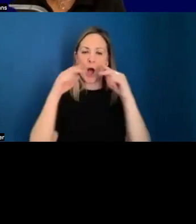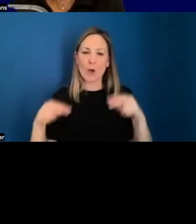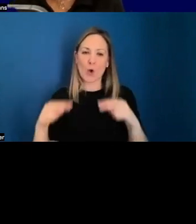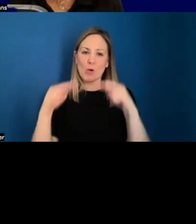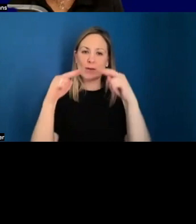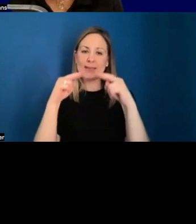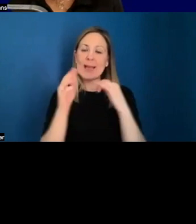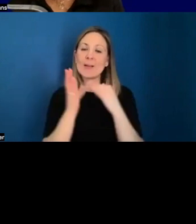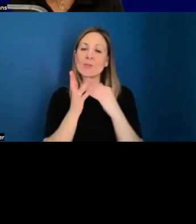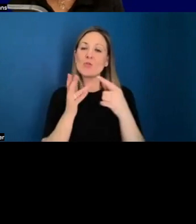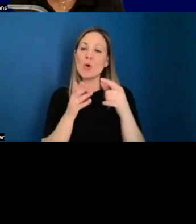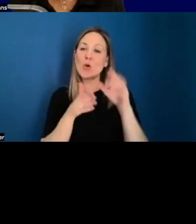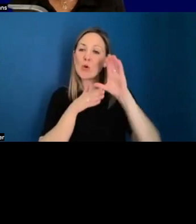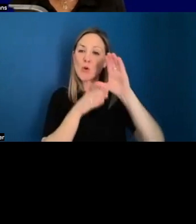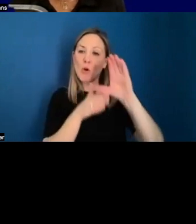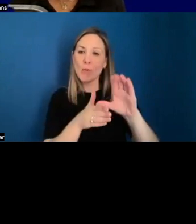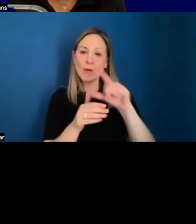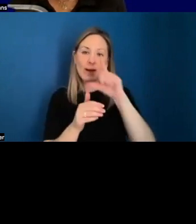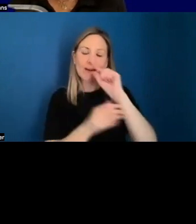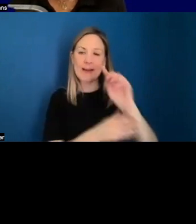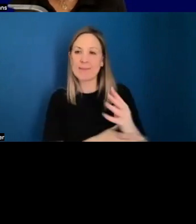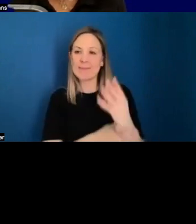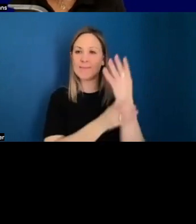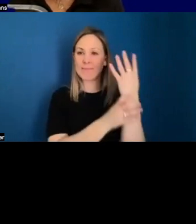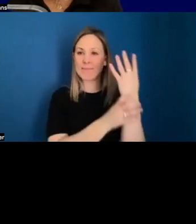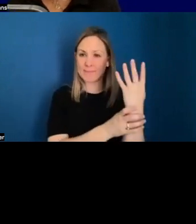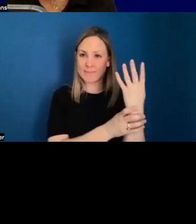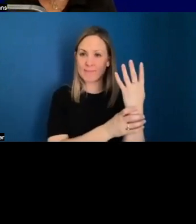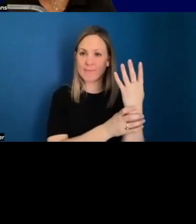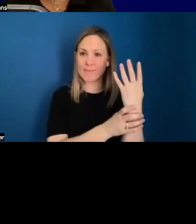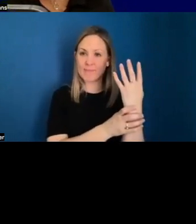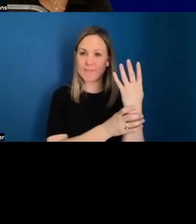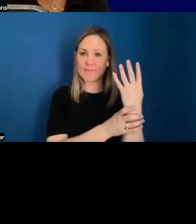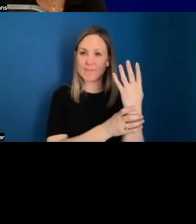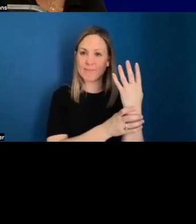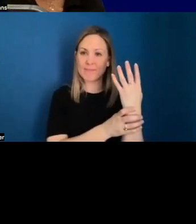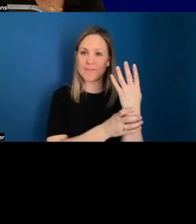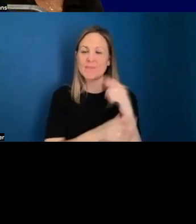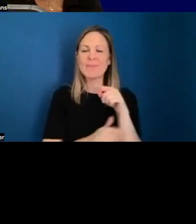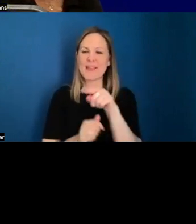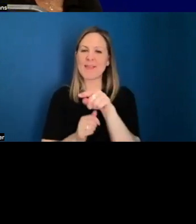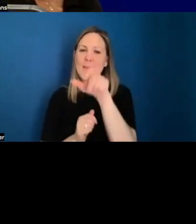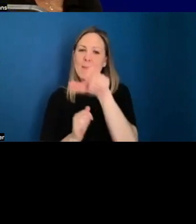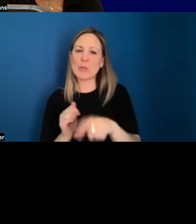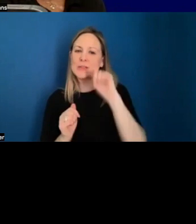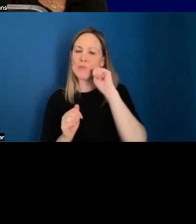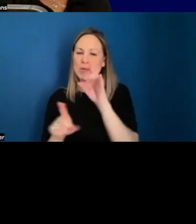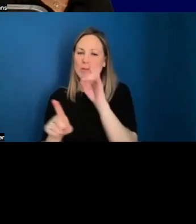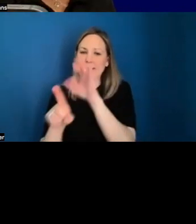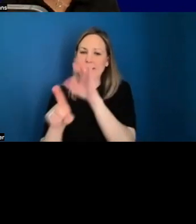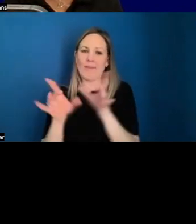hold their hand up in strategy position and for the individual to start self-regulating.